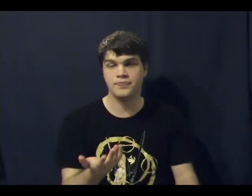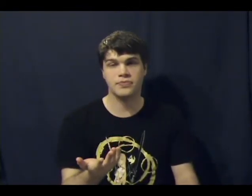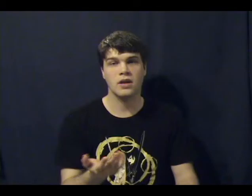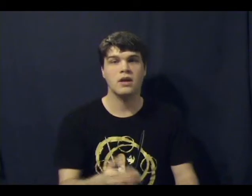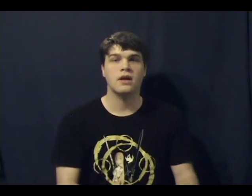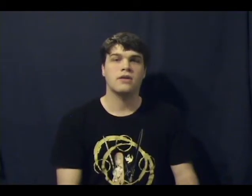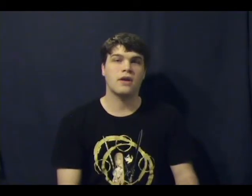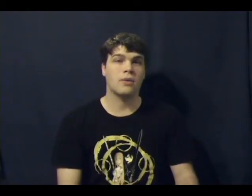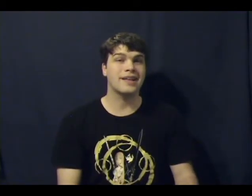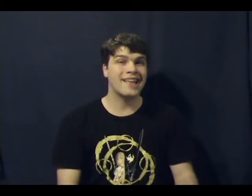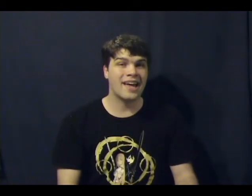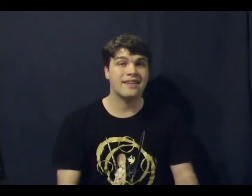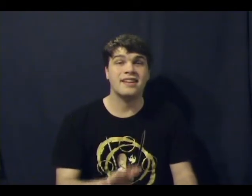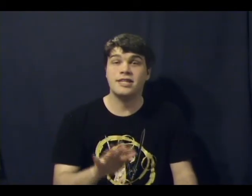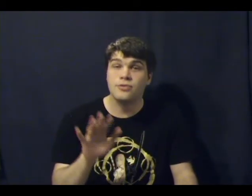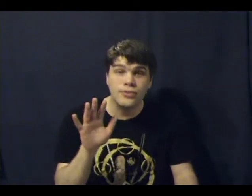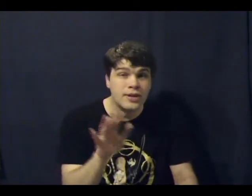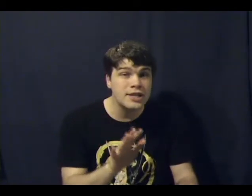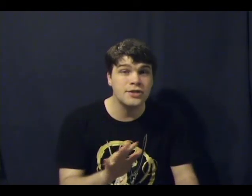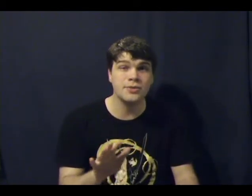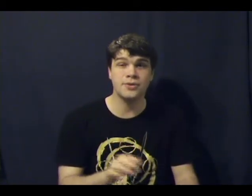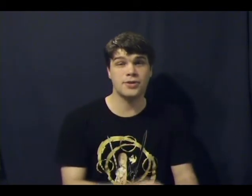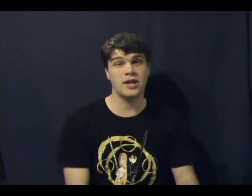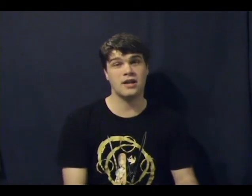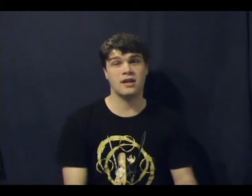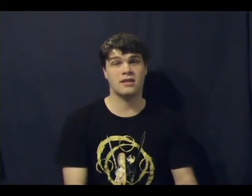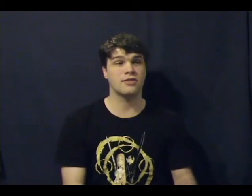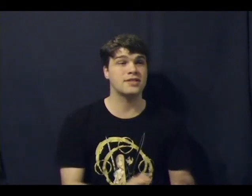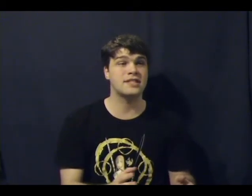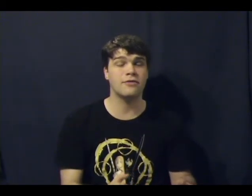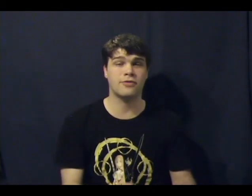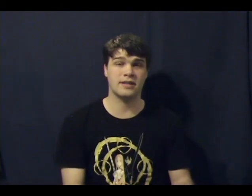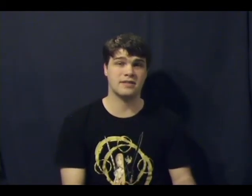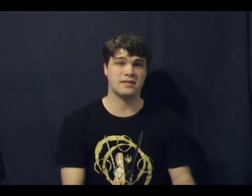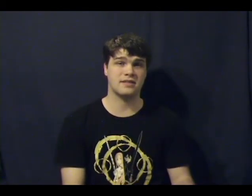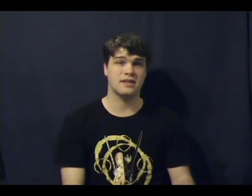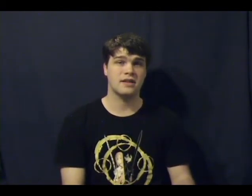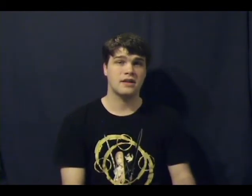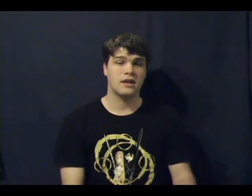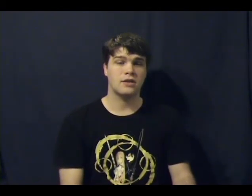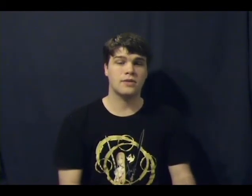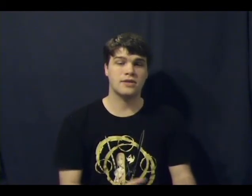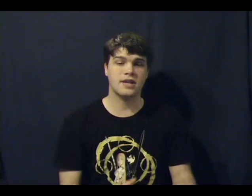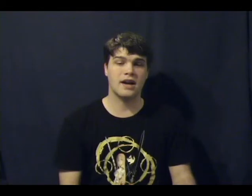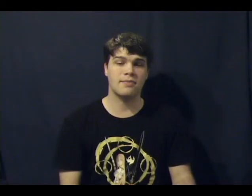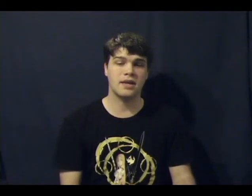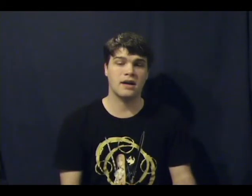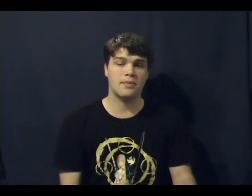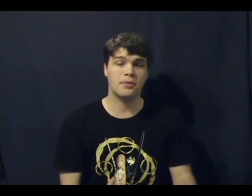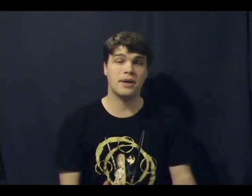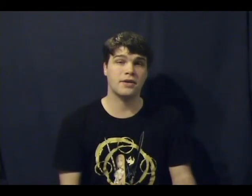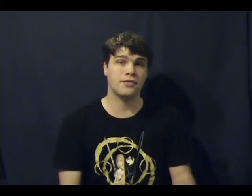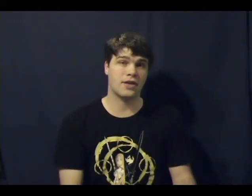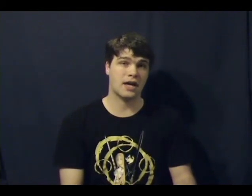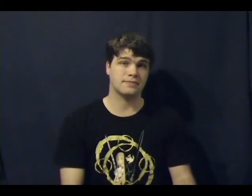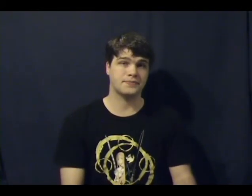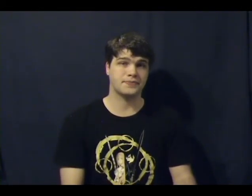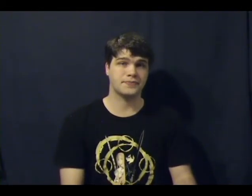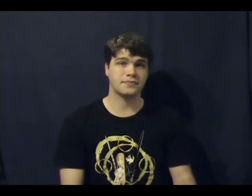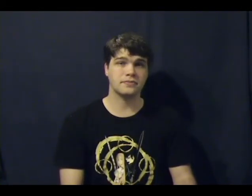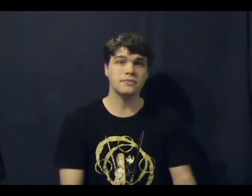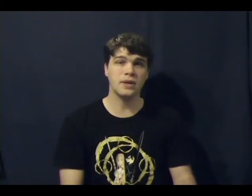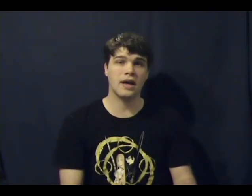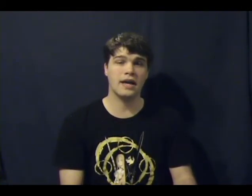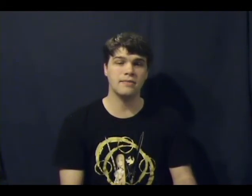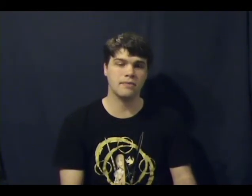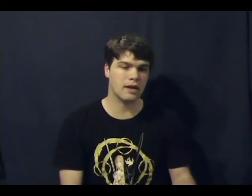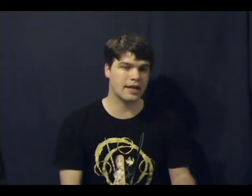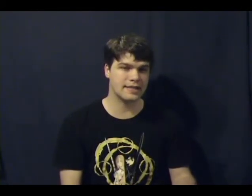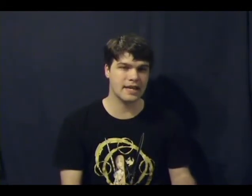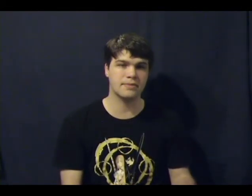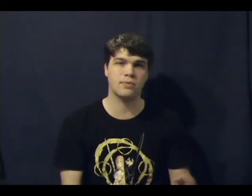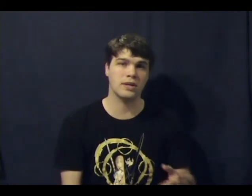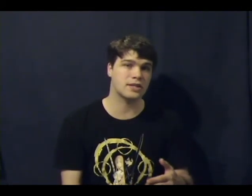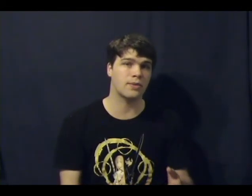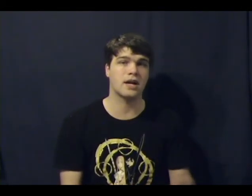So again, it's a regional thing. There's differences. You just gotta be prepared for that. Okay? Accept what's going on